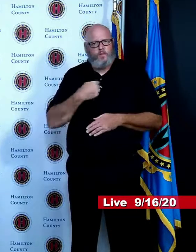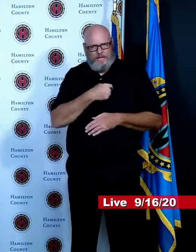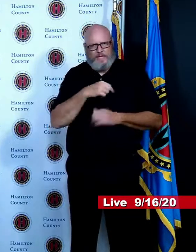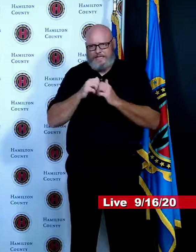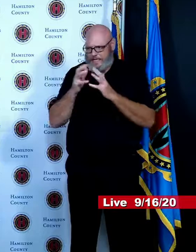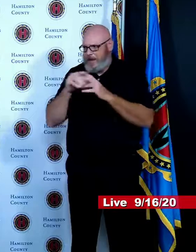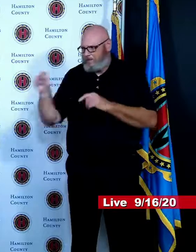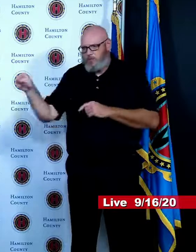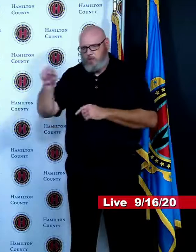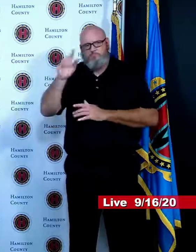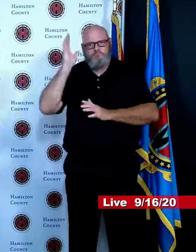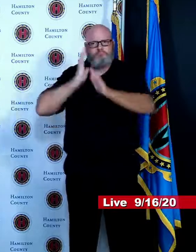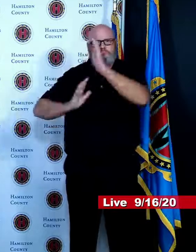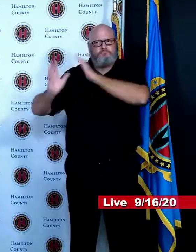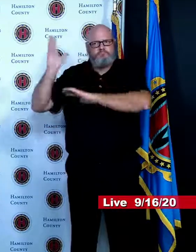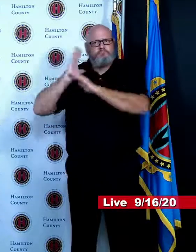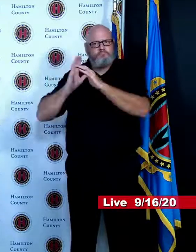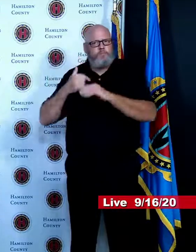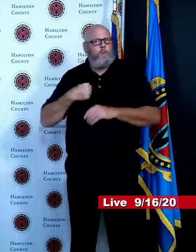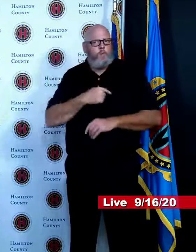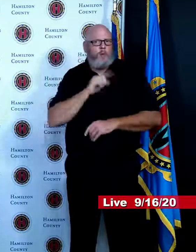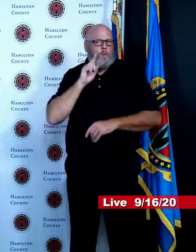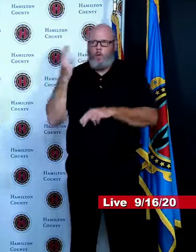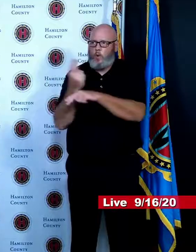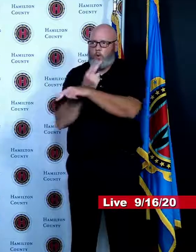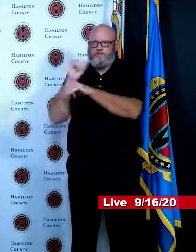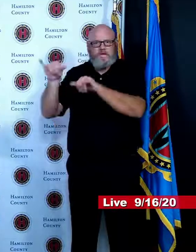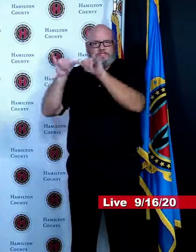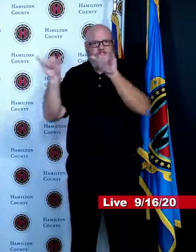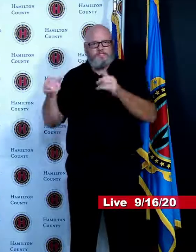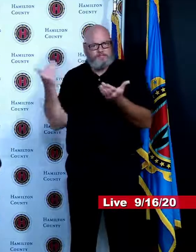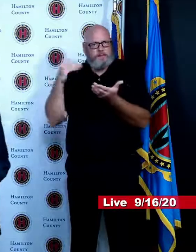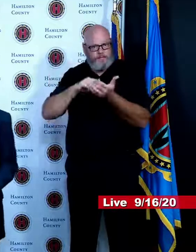great thank you that's all I had thanks Chris